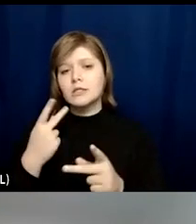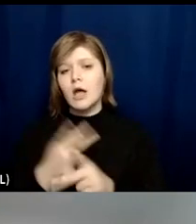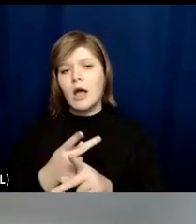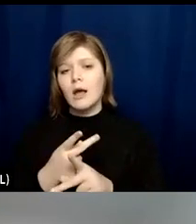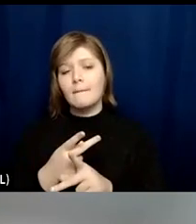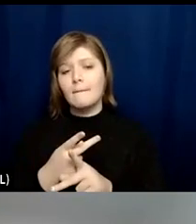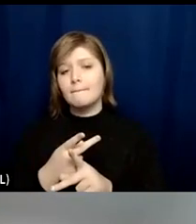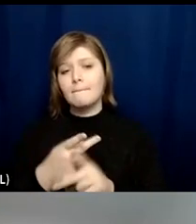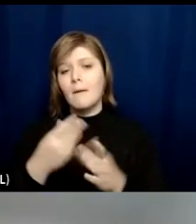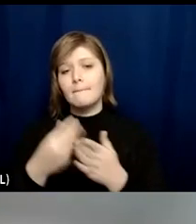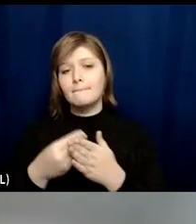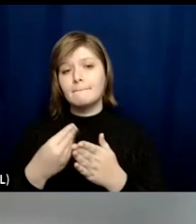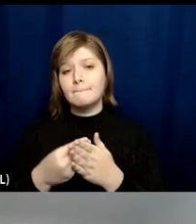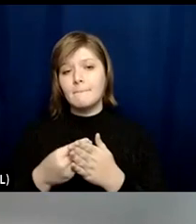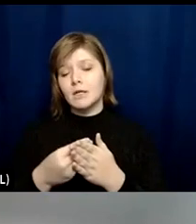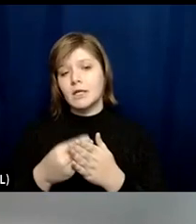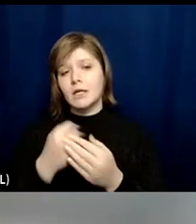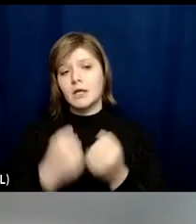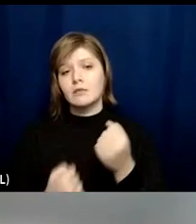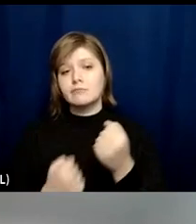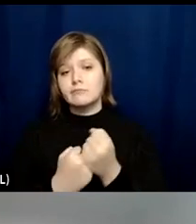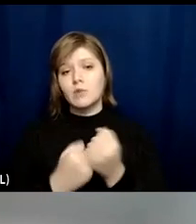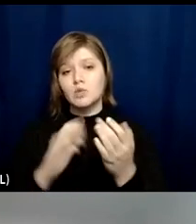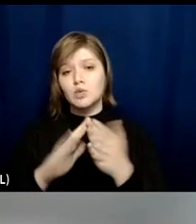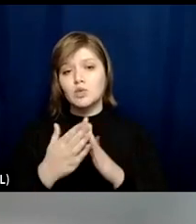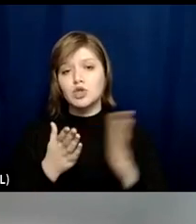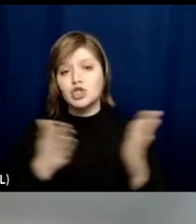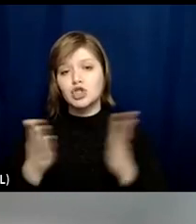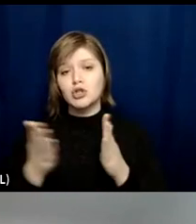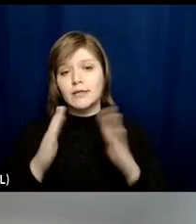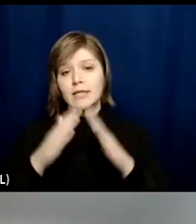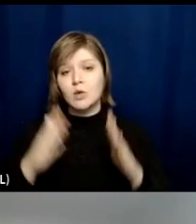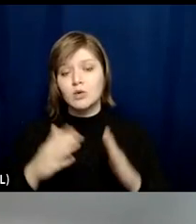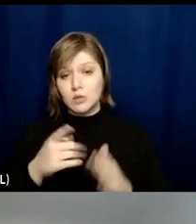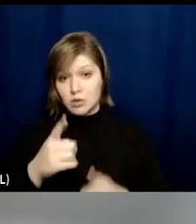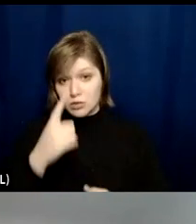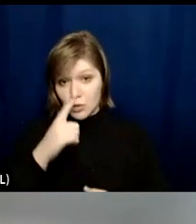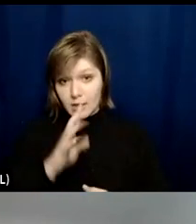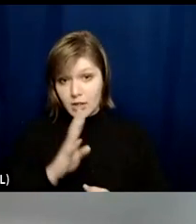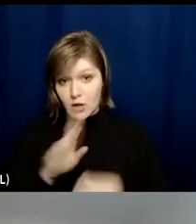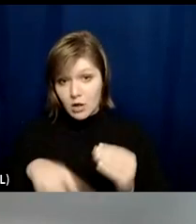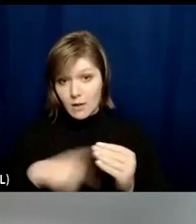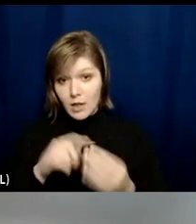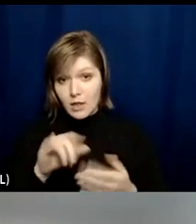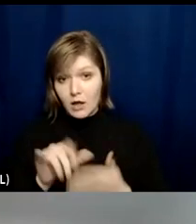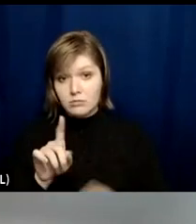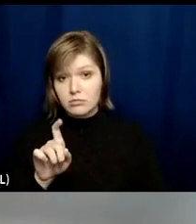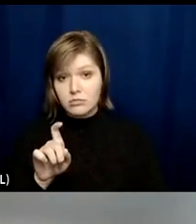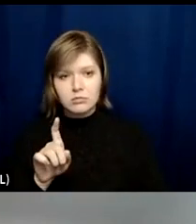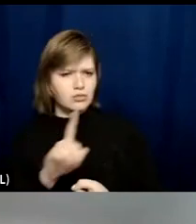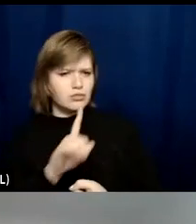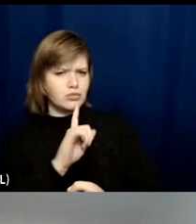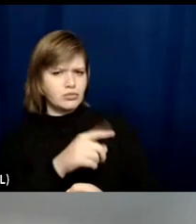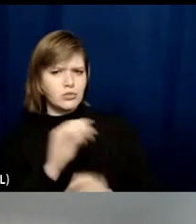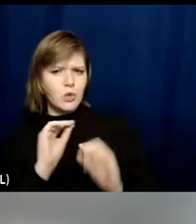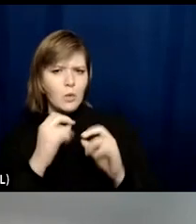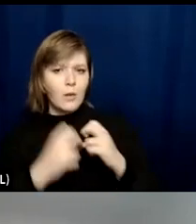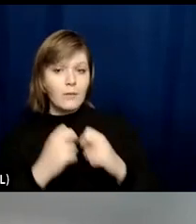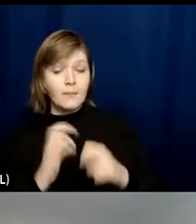Adam, do you want to talk about our system for homeless families? ADAM Adam, do you want to talk about our system for homeless families? ADAM For homeless families in our family shelter system or